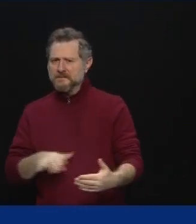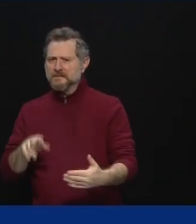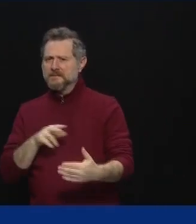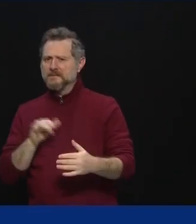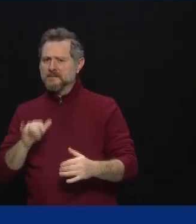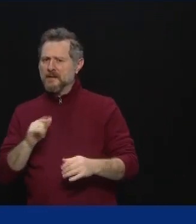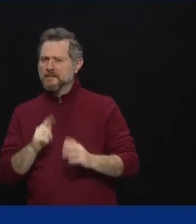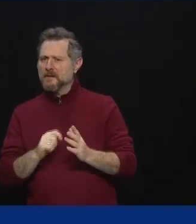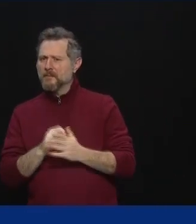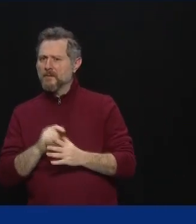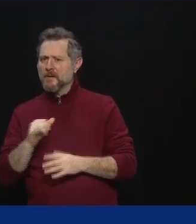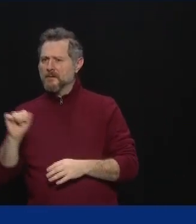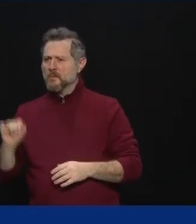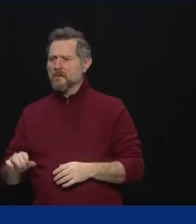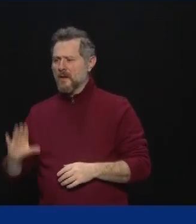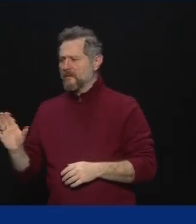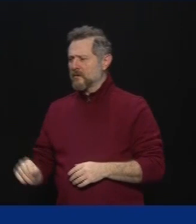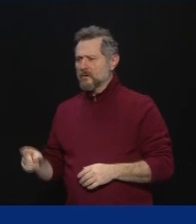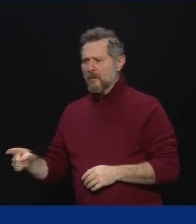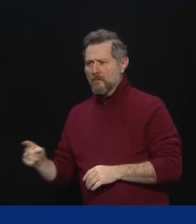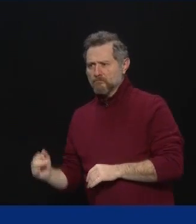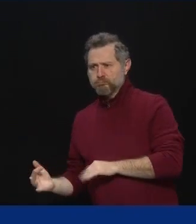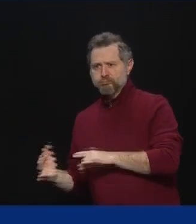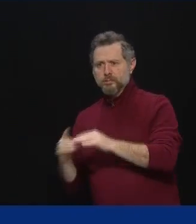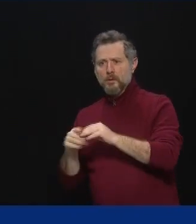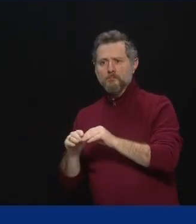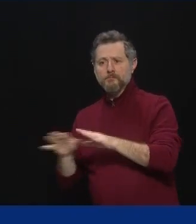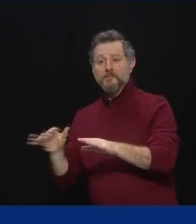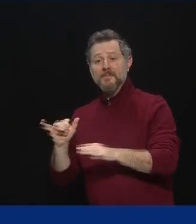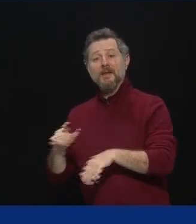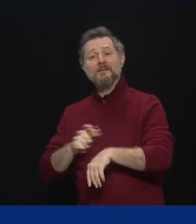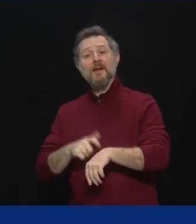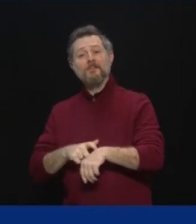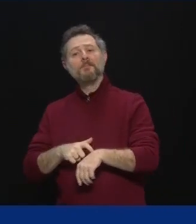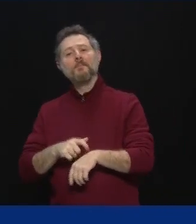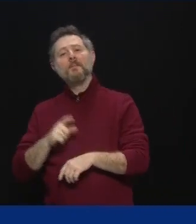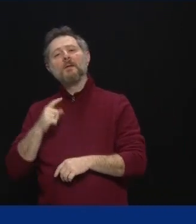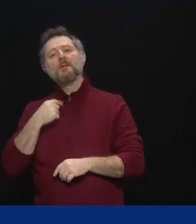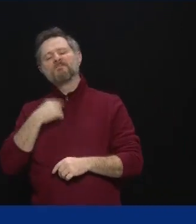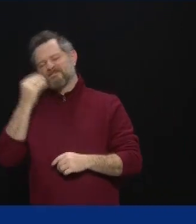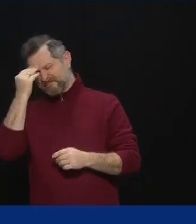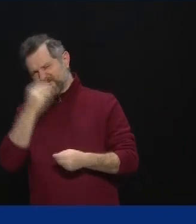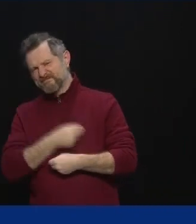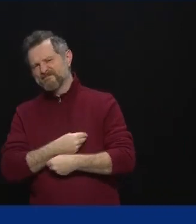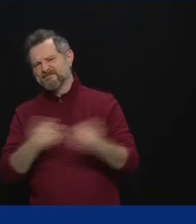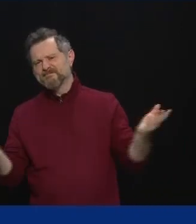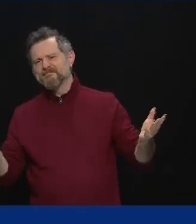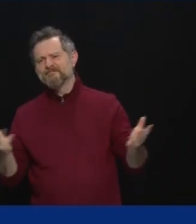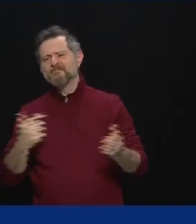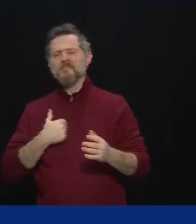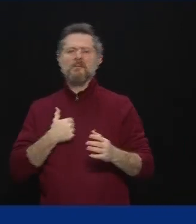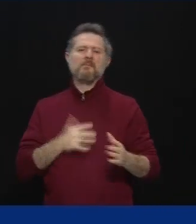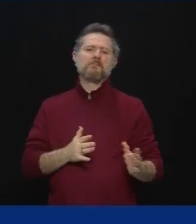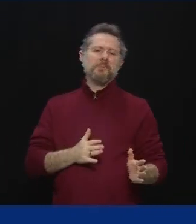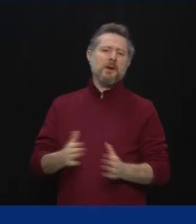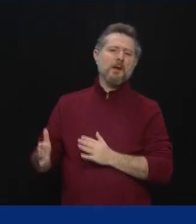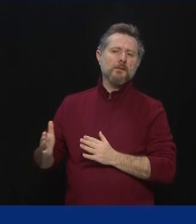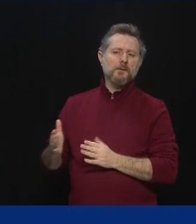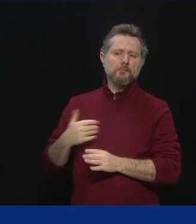WORLD HEALTH ORGANIZATION EVEN NAMEDED OMICRON AS A VARIANT AND CONCERN TO ALL OF US. WATCHING WHAT WAS HAPPENING IN SOUTH AFRICA AND BEFORE IT CAME